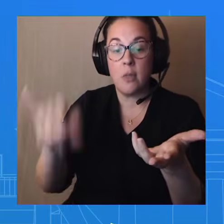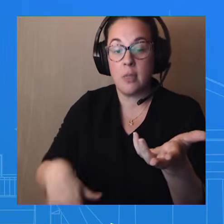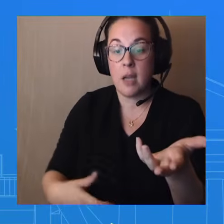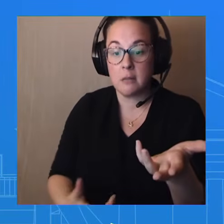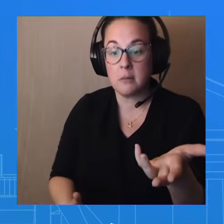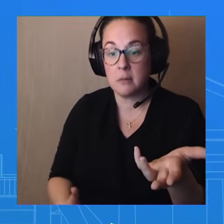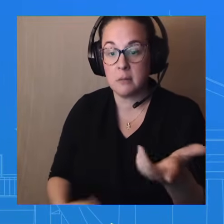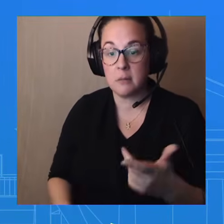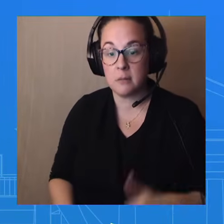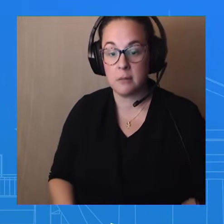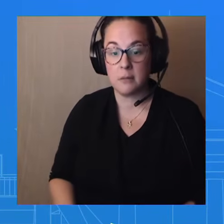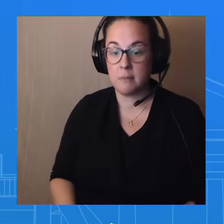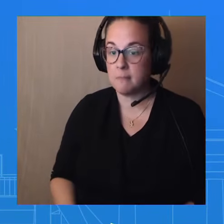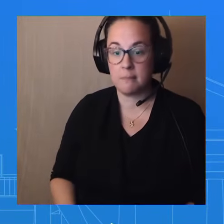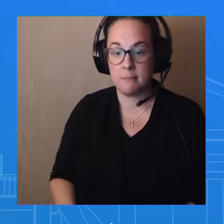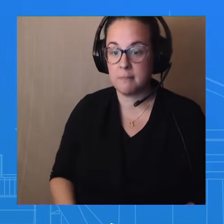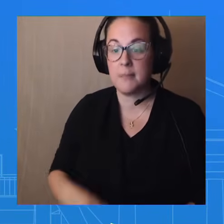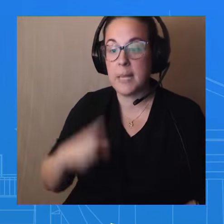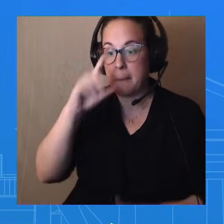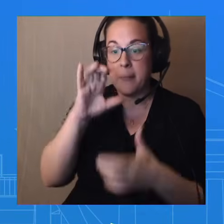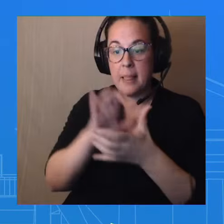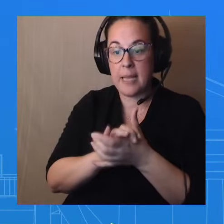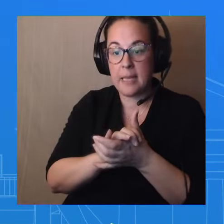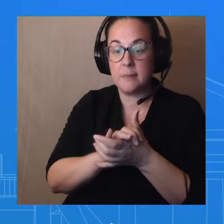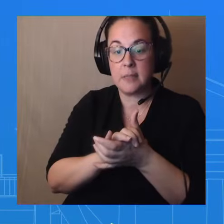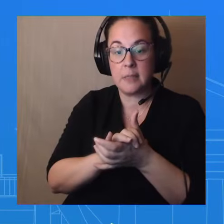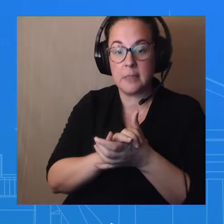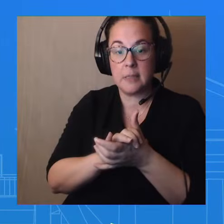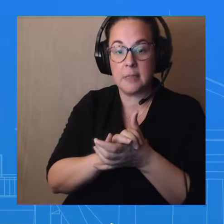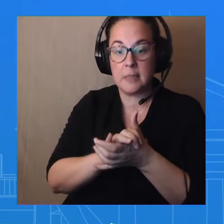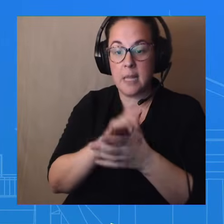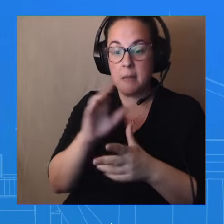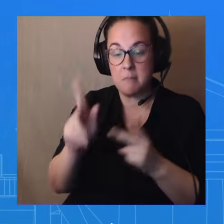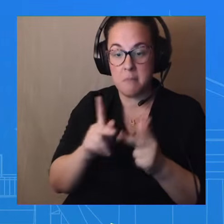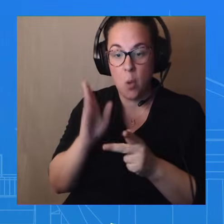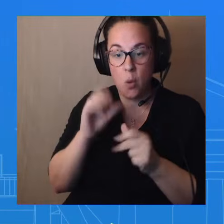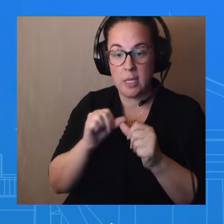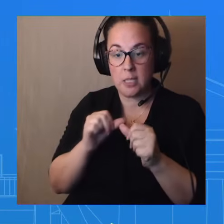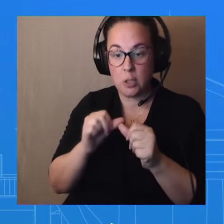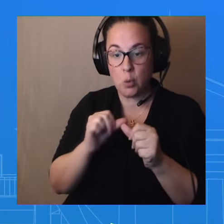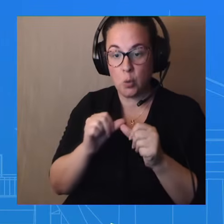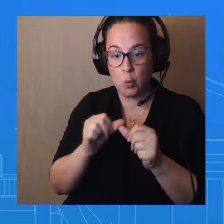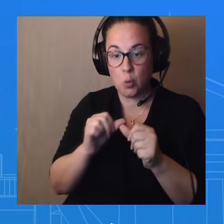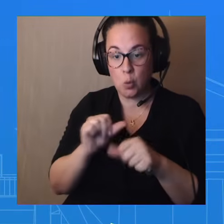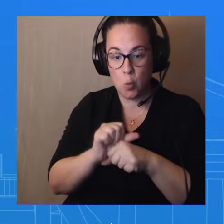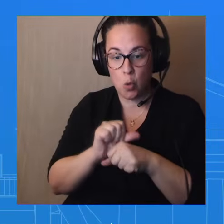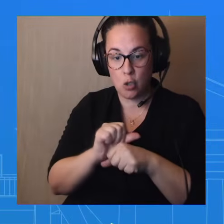So, yes, he believes that we can continue to get things done. And there's a --there's a long list of legislative agenda